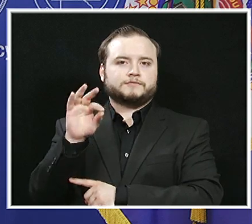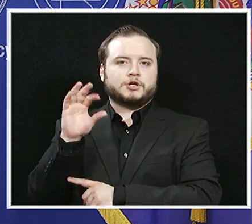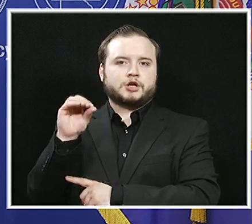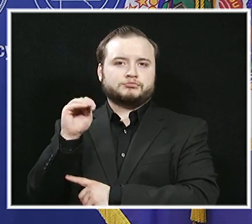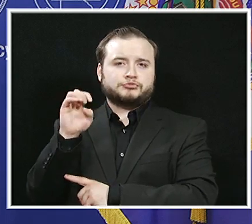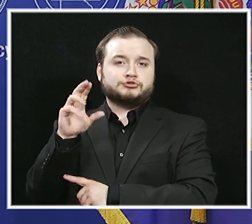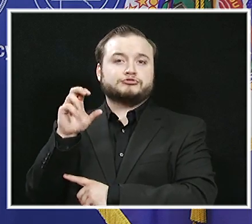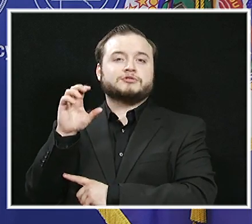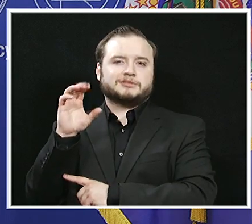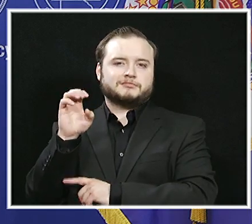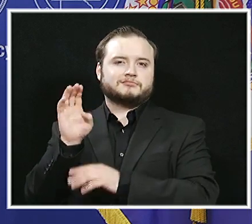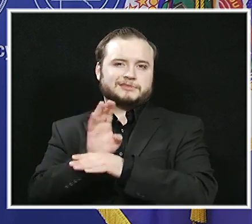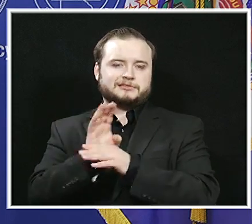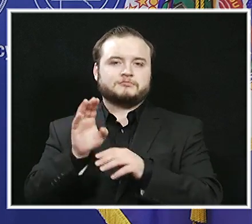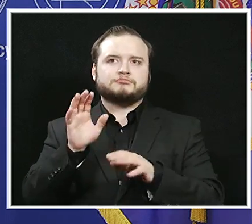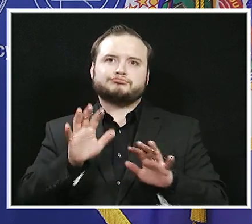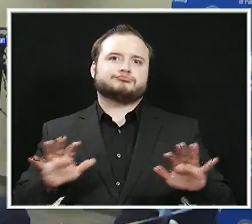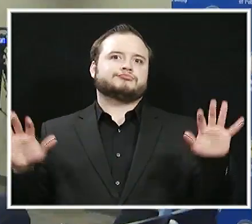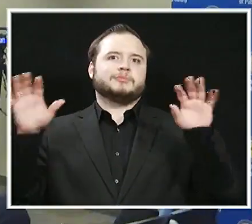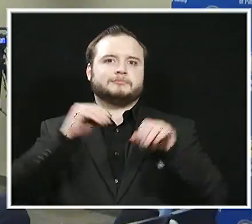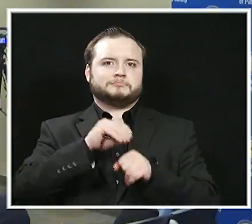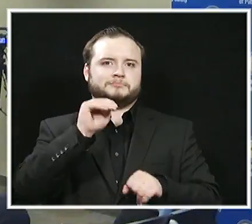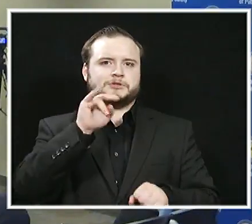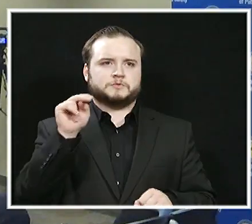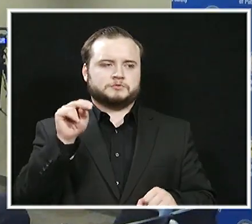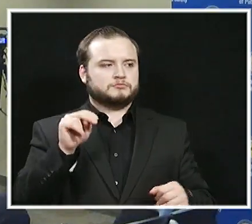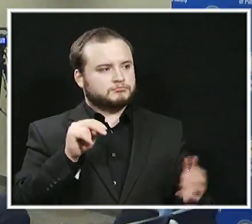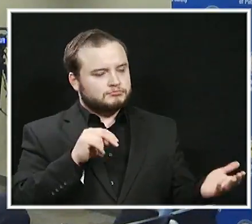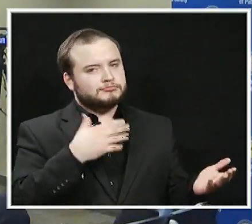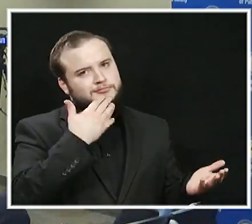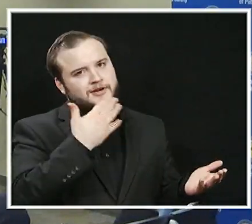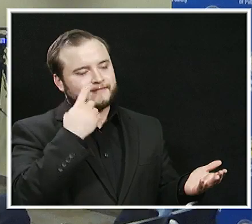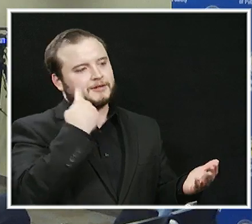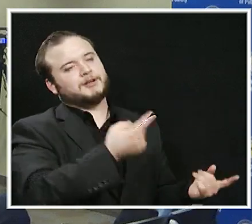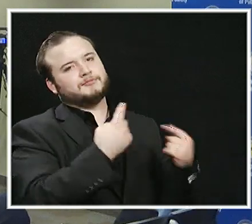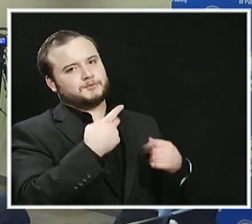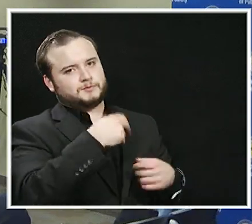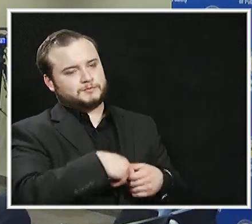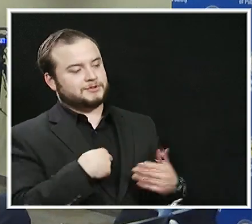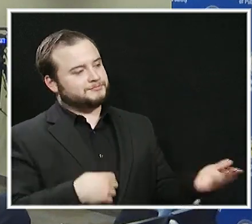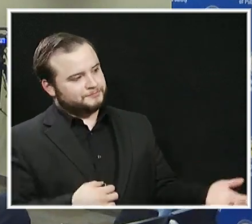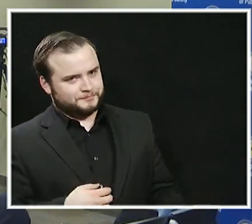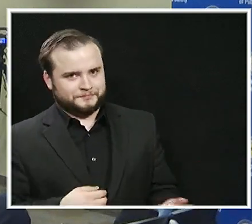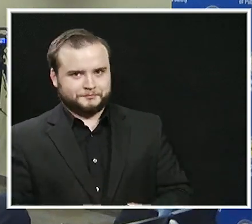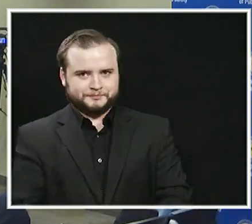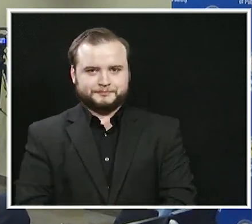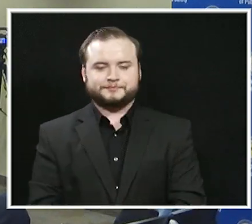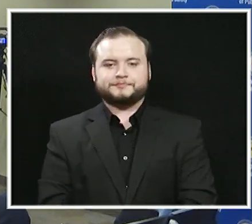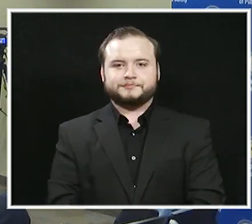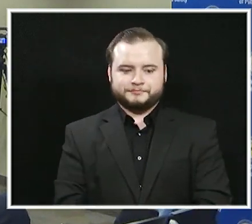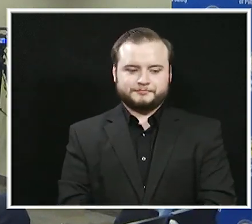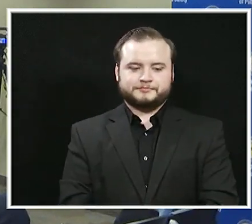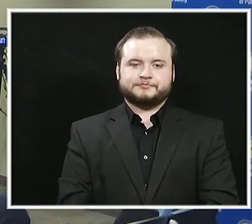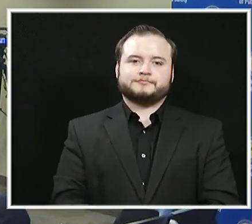governor. Bruce has been at the helm of the retail association here in Minnesota since 2012. So, Bruce, thank you for your leadership and thanks for